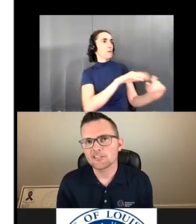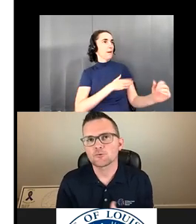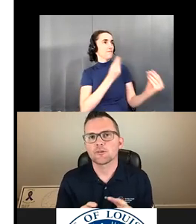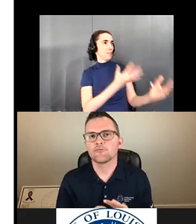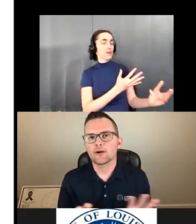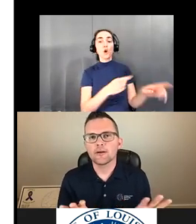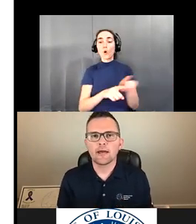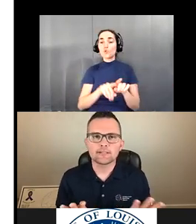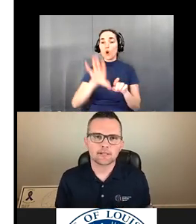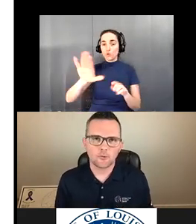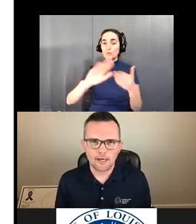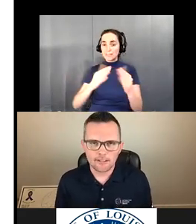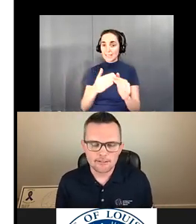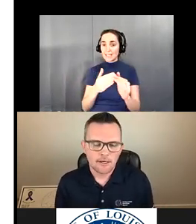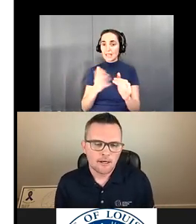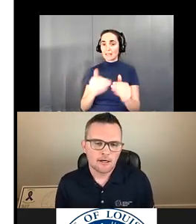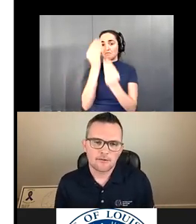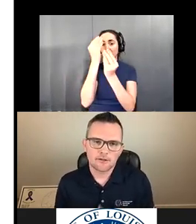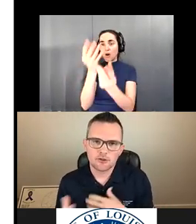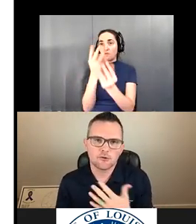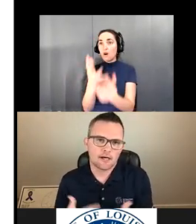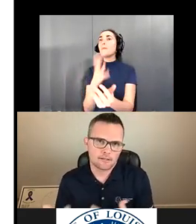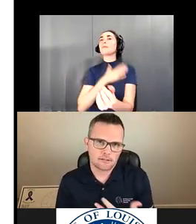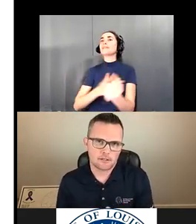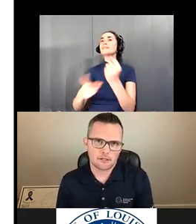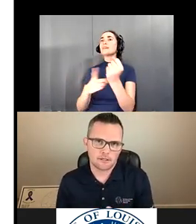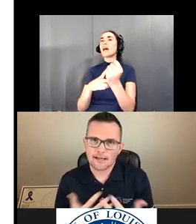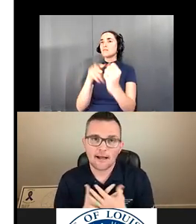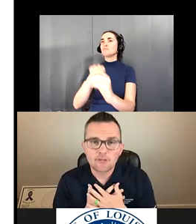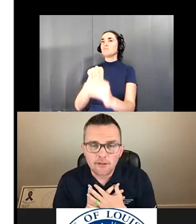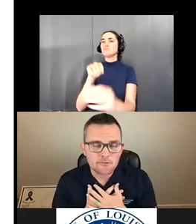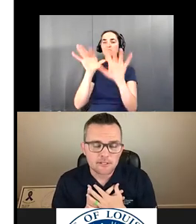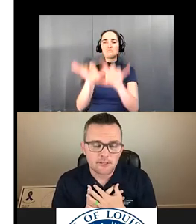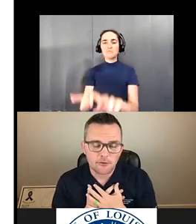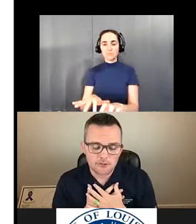This is one of the very basic ways that you guys, and I've done this myself personally